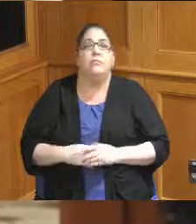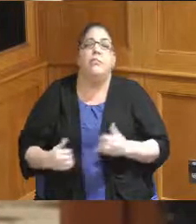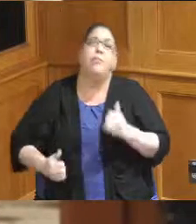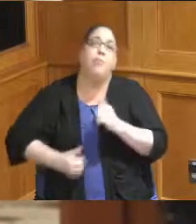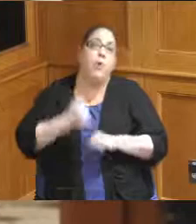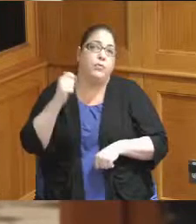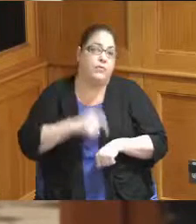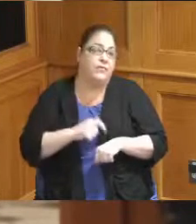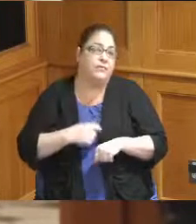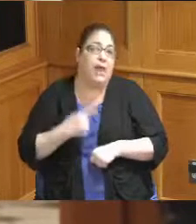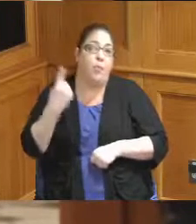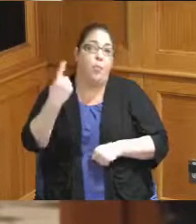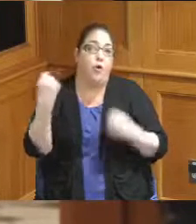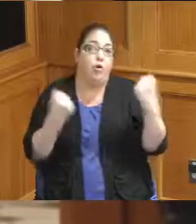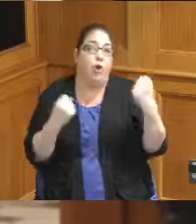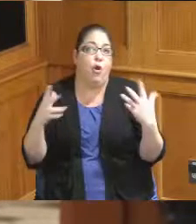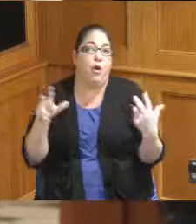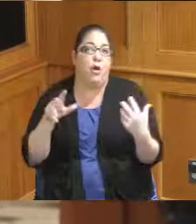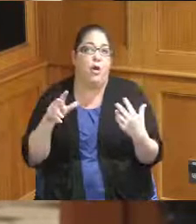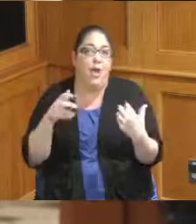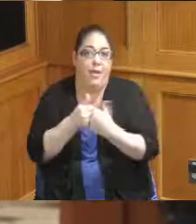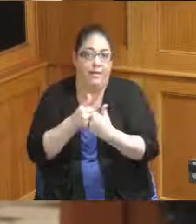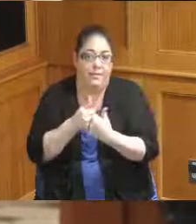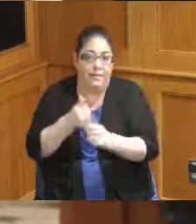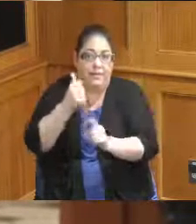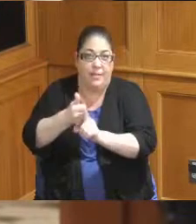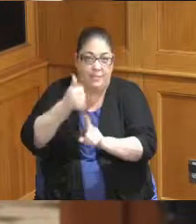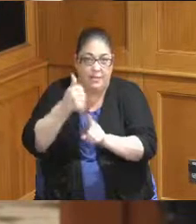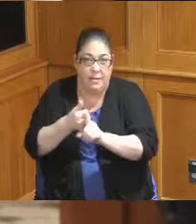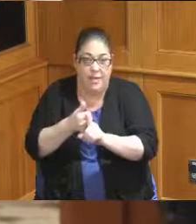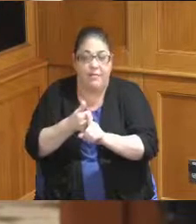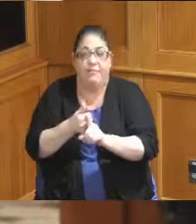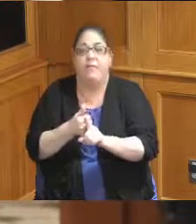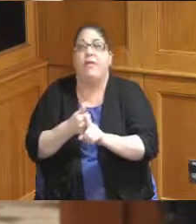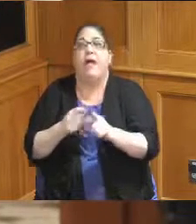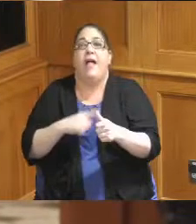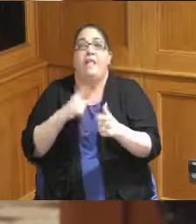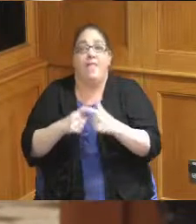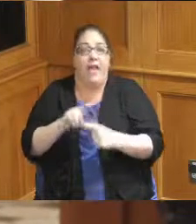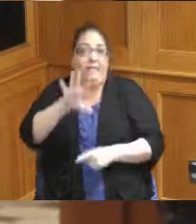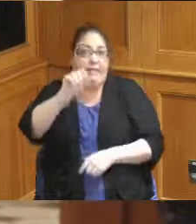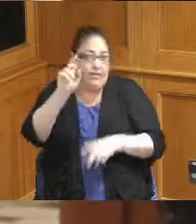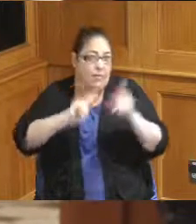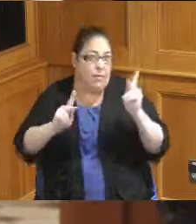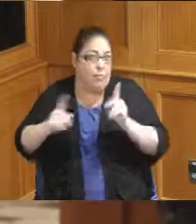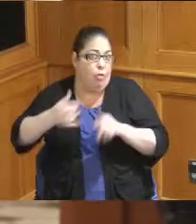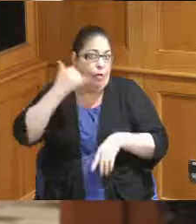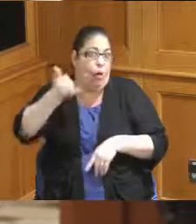se and stay on the line if you stay on the line that's the the absolute best thing you can do had